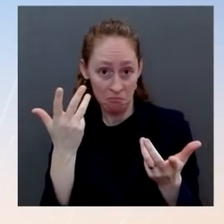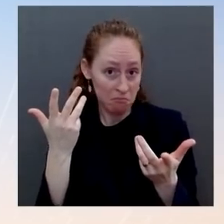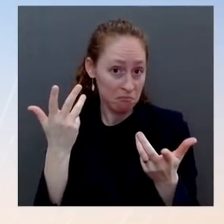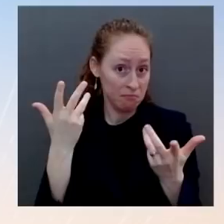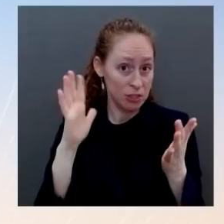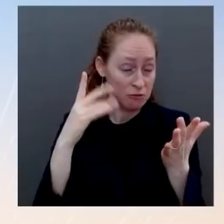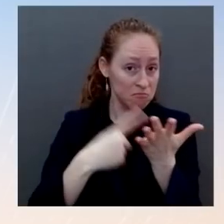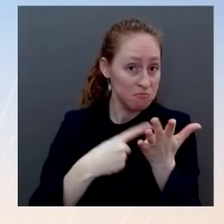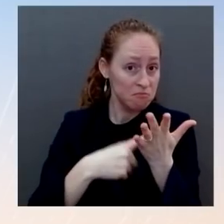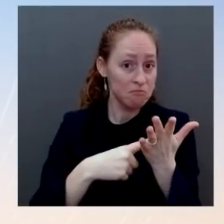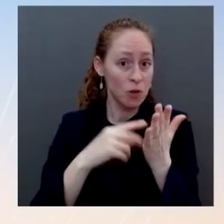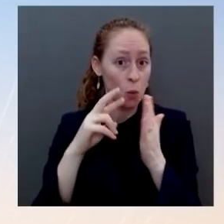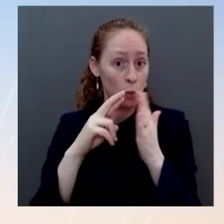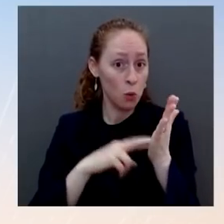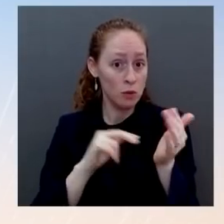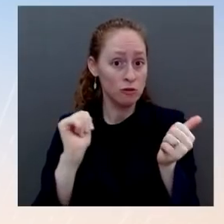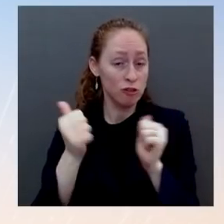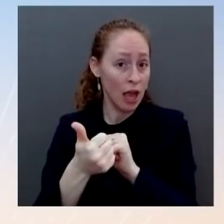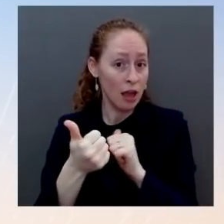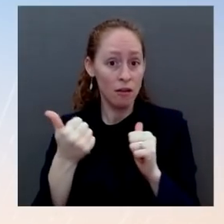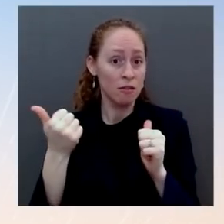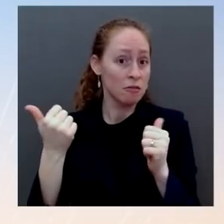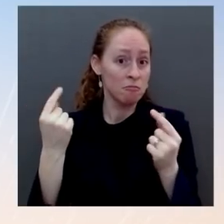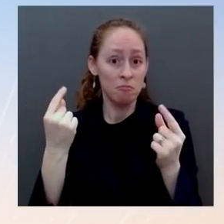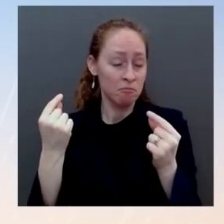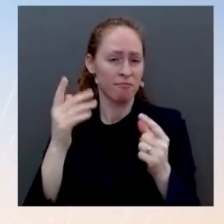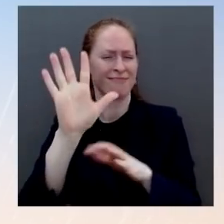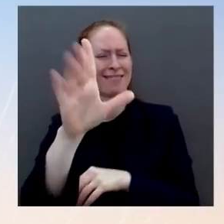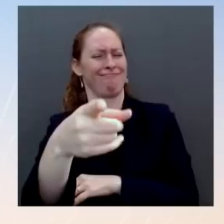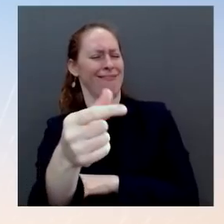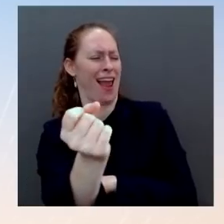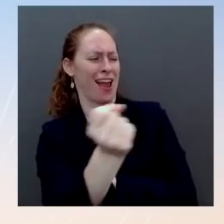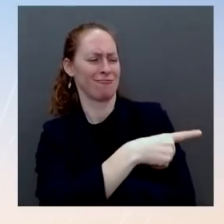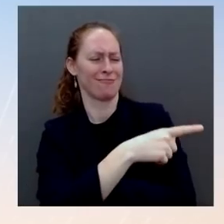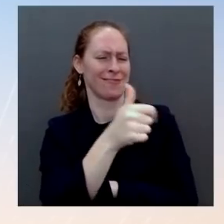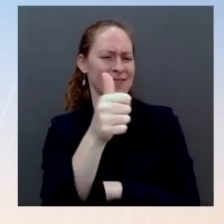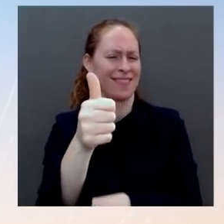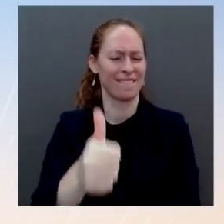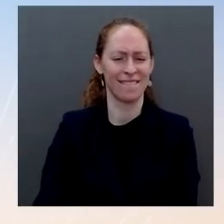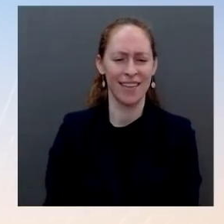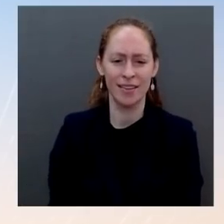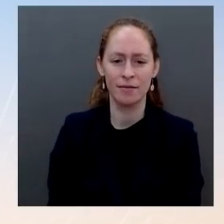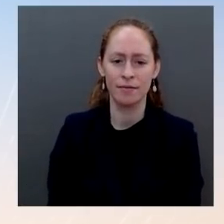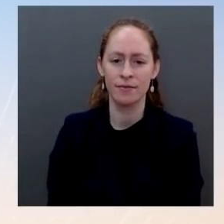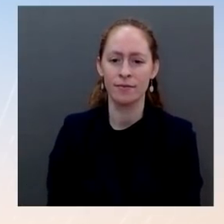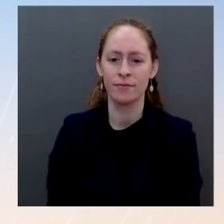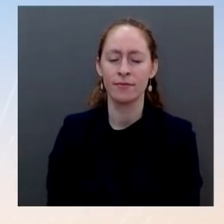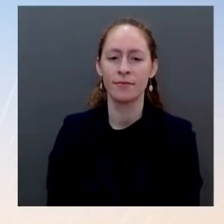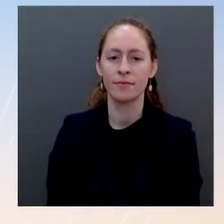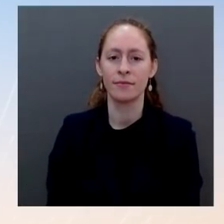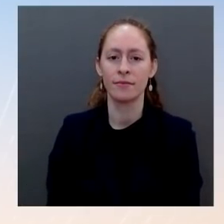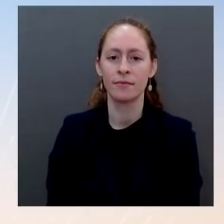Ms. Psaki: Sure. The Press: The Manhattan District Attorney has ordered prosecutors to stop seeking prison sentences for certain crimes,